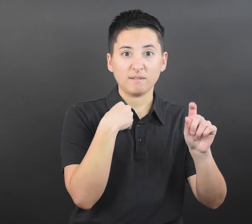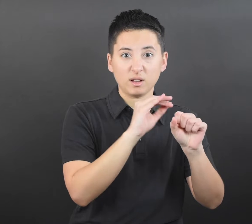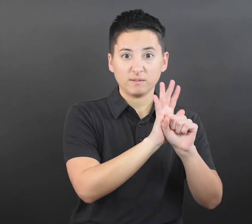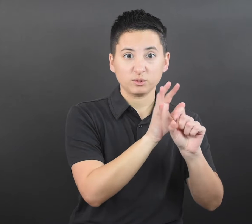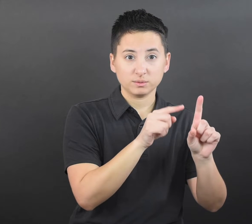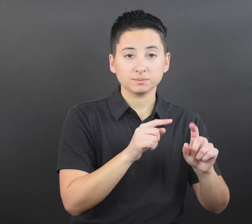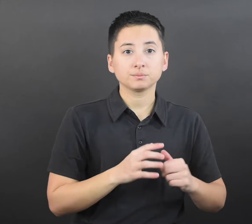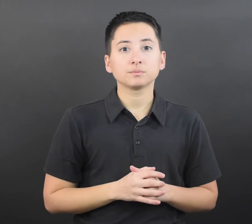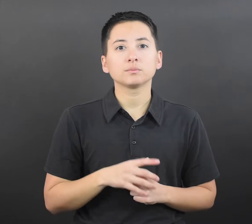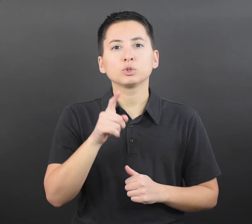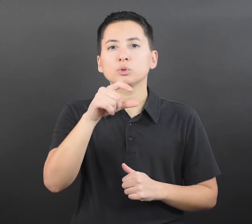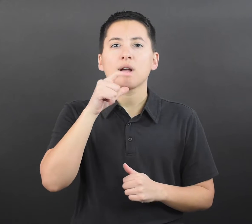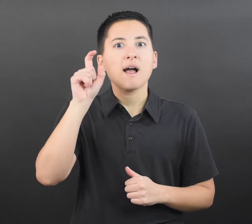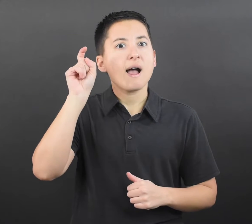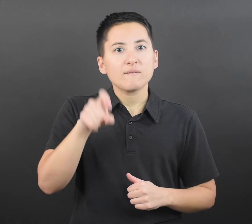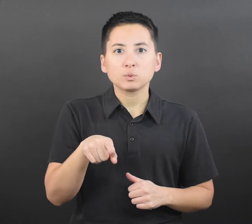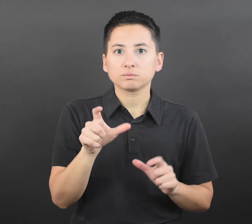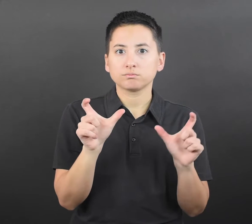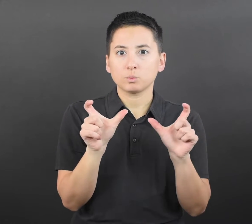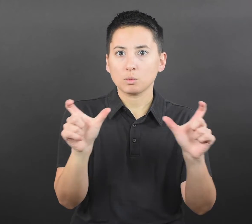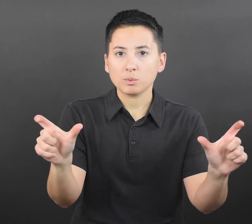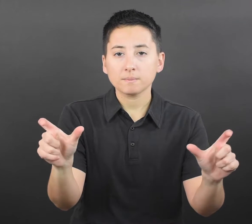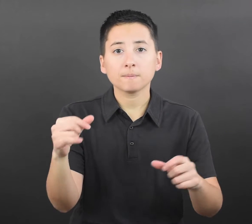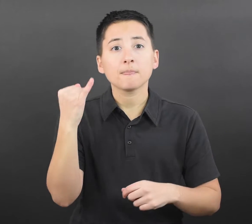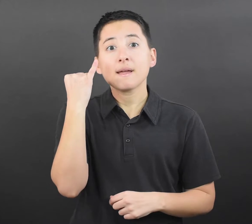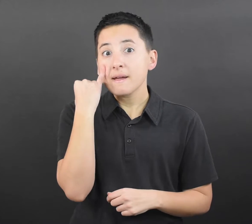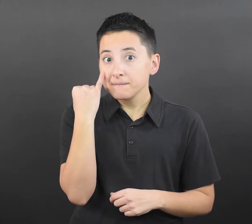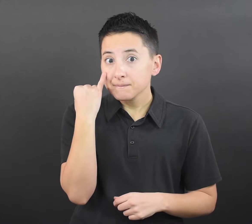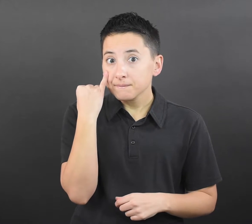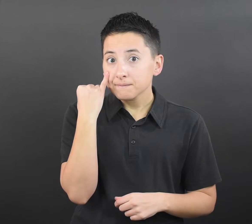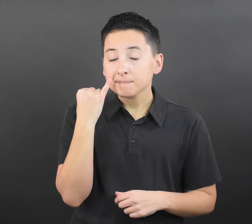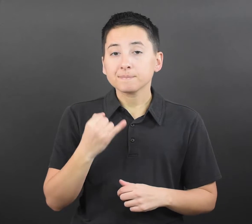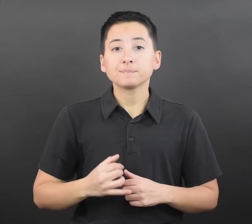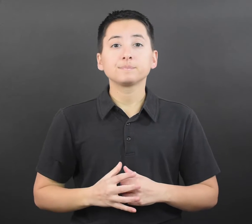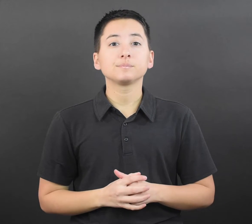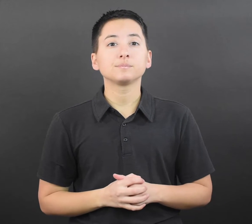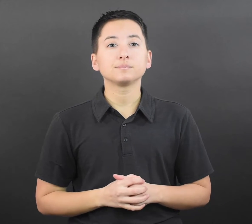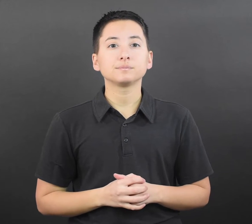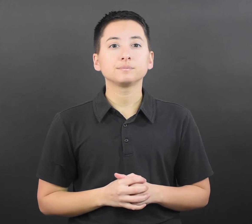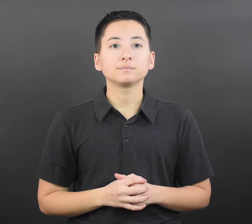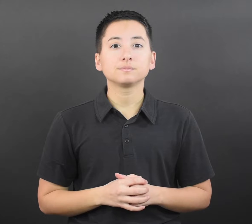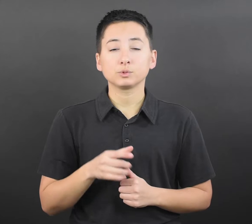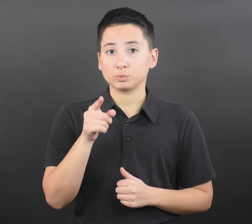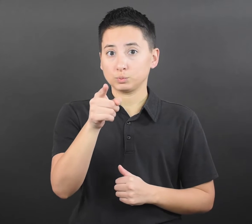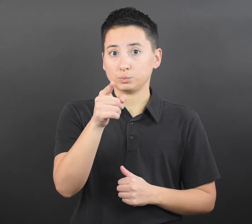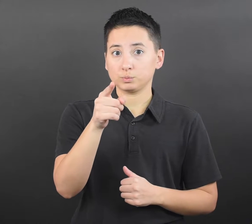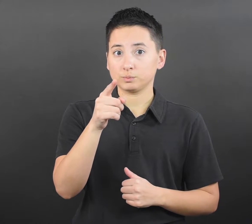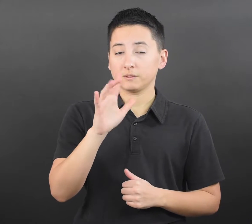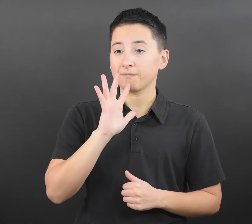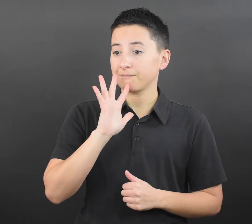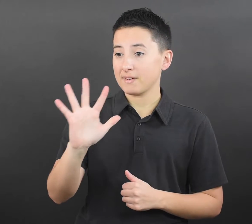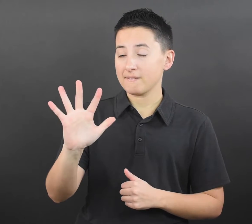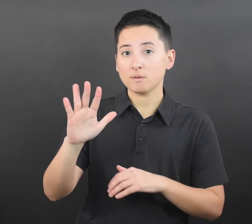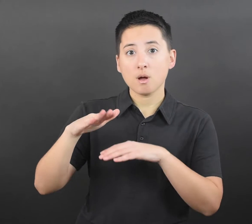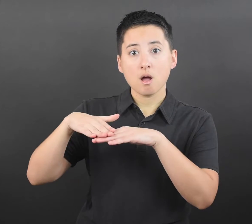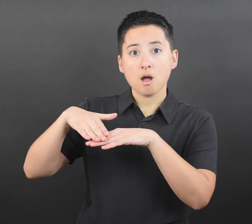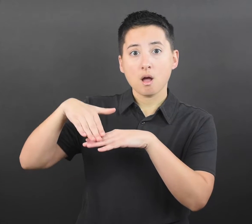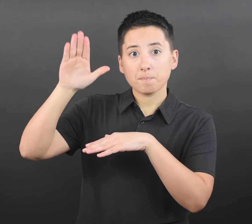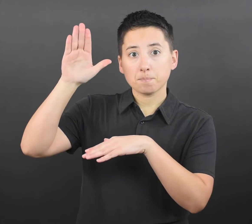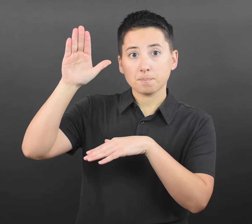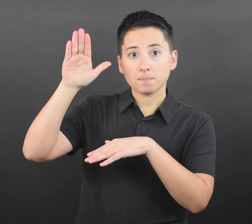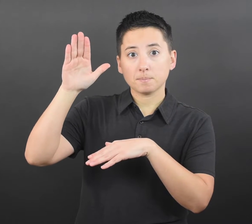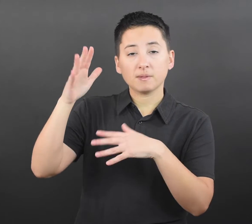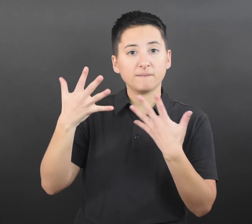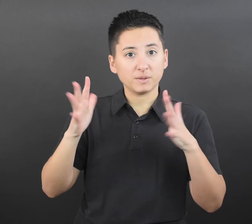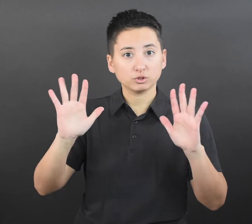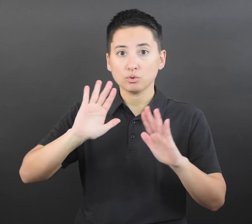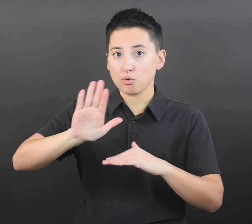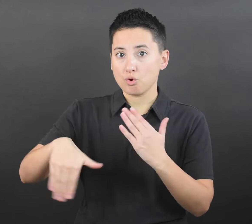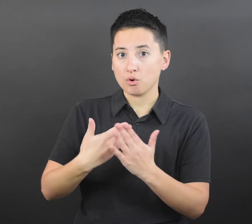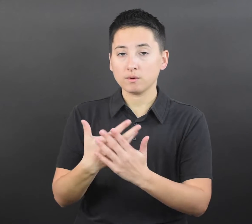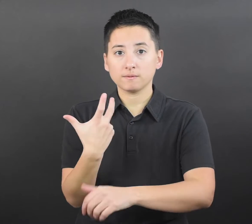with COVID-19, you do not need to quarantine if: You are 5 years old or older and have completed